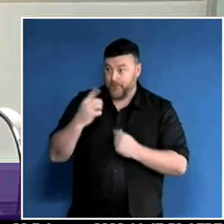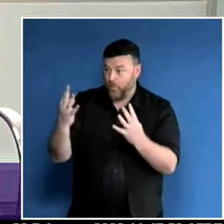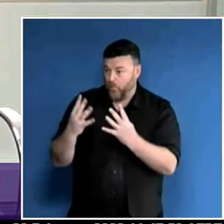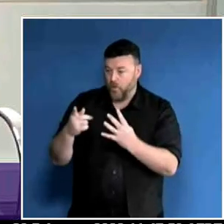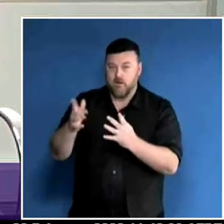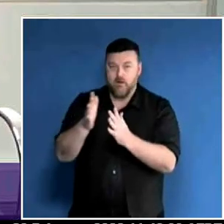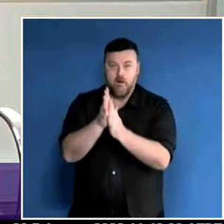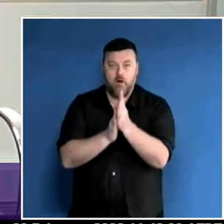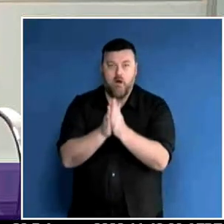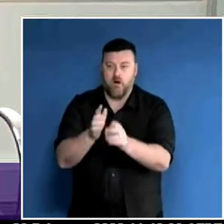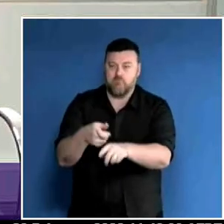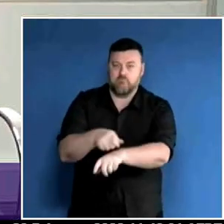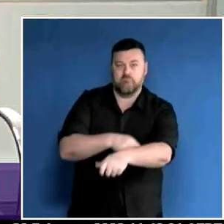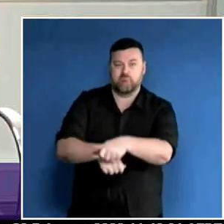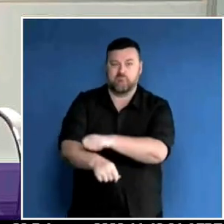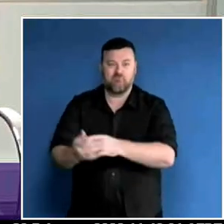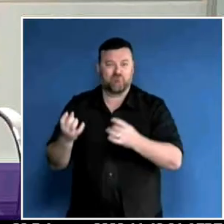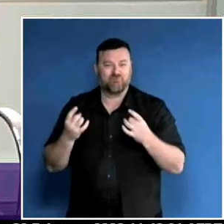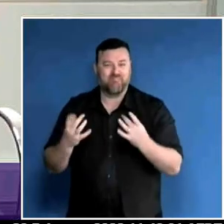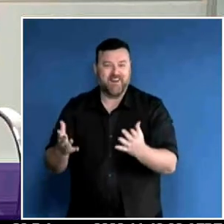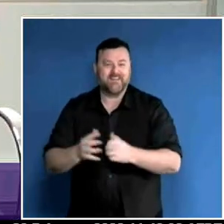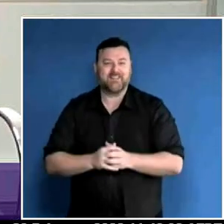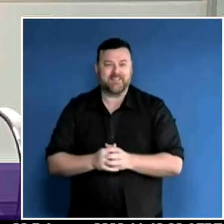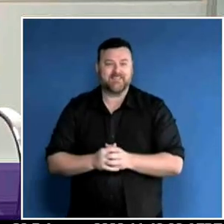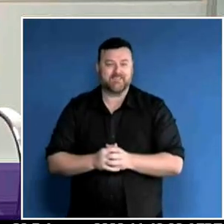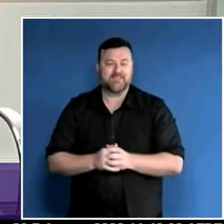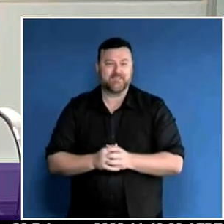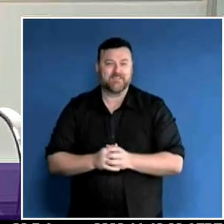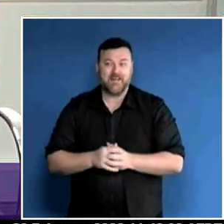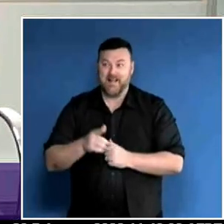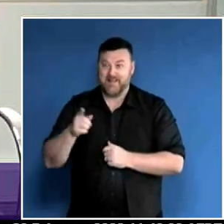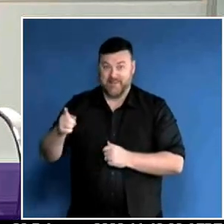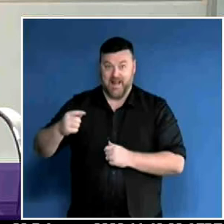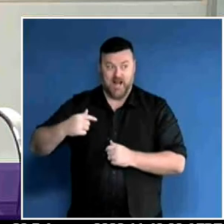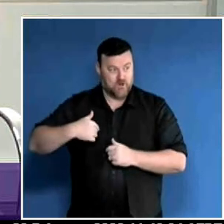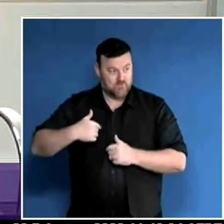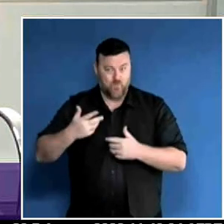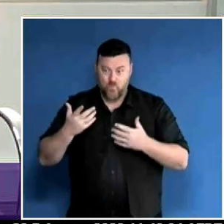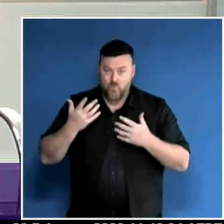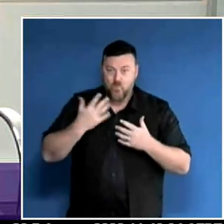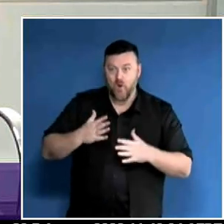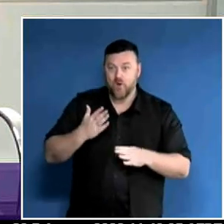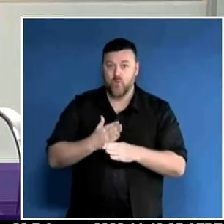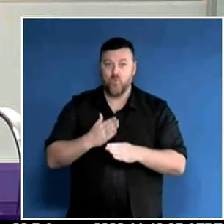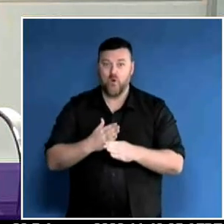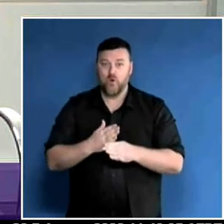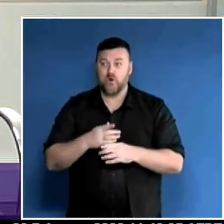anyway. And a lot of the roles - they come wanting jobs - finding jobs is one of the things they want to do when they finish the program.